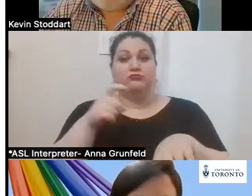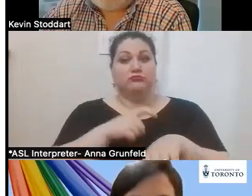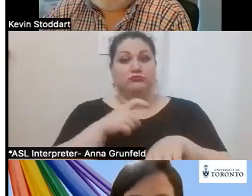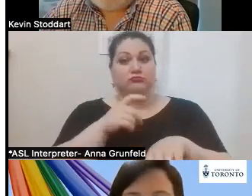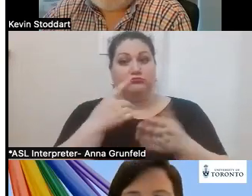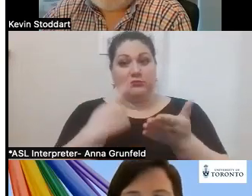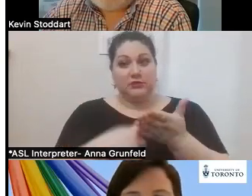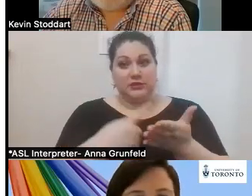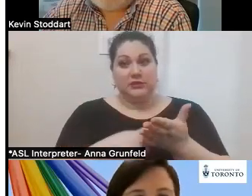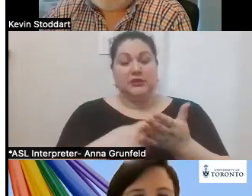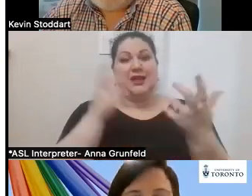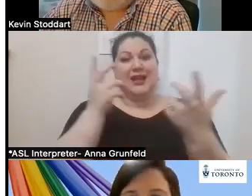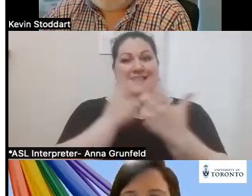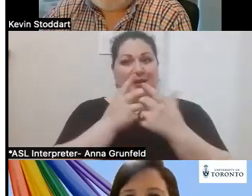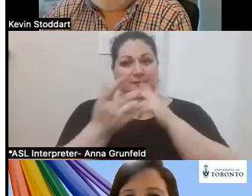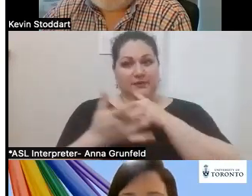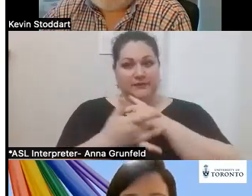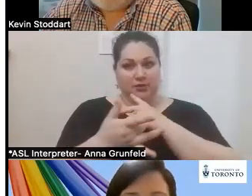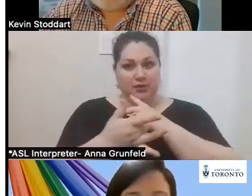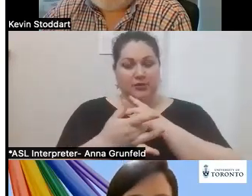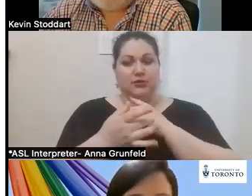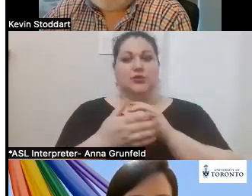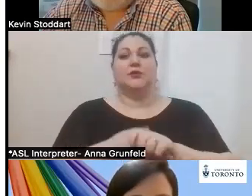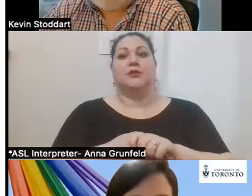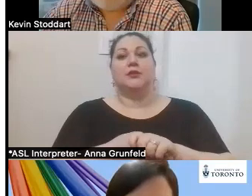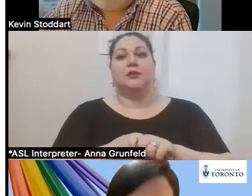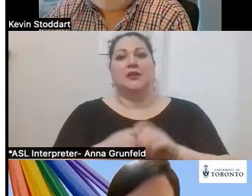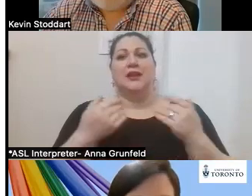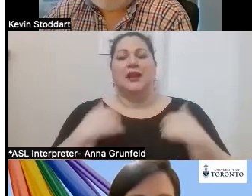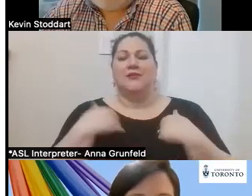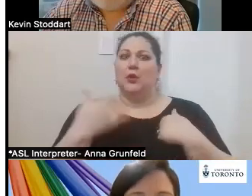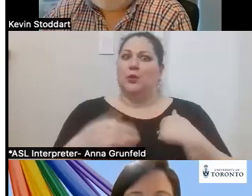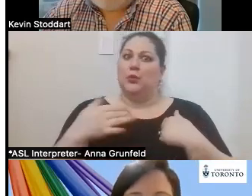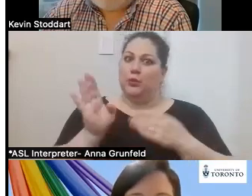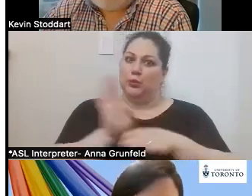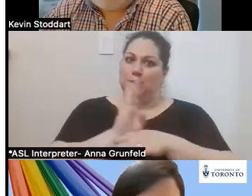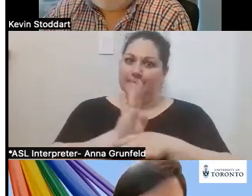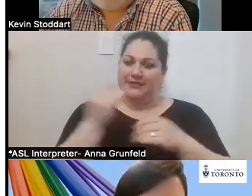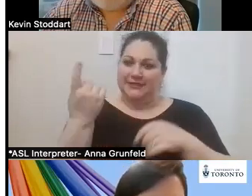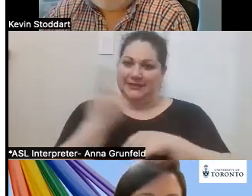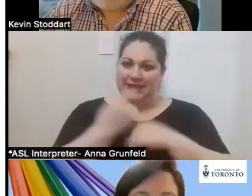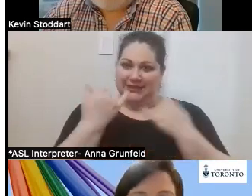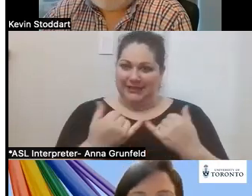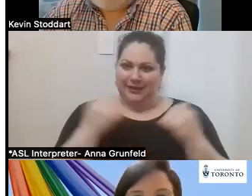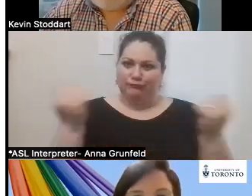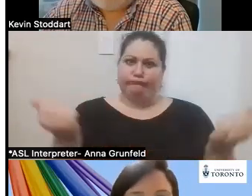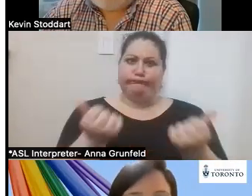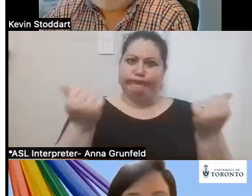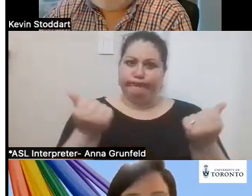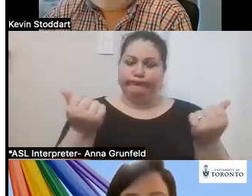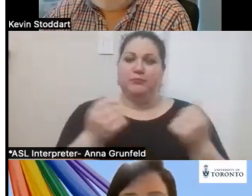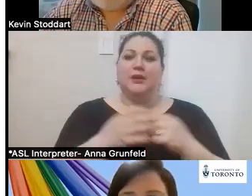We do have a very, very packed day with lots going on and a couple back-to-back sessions.